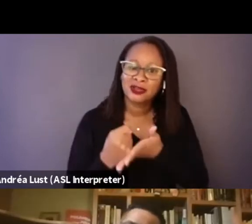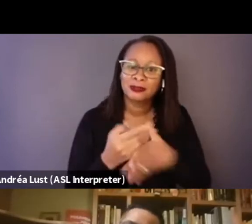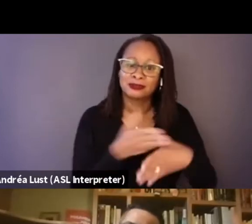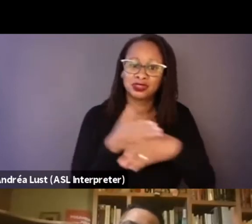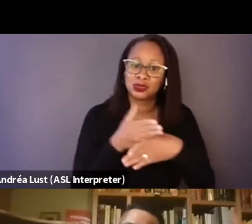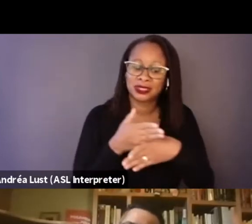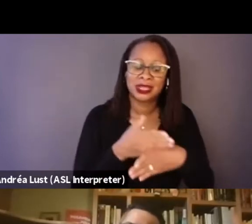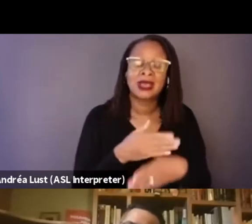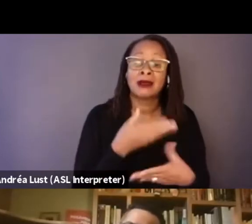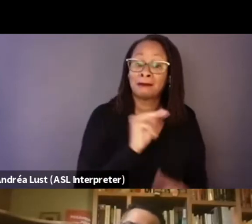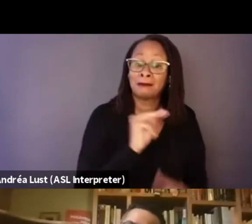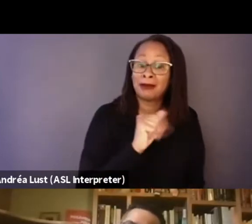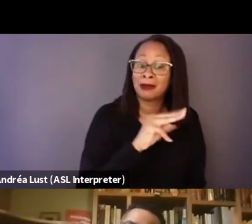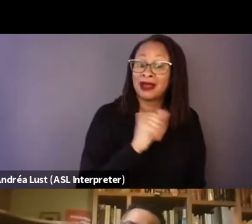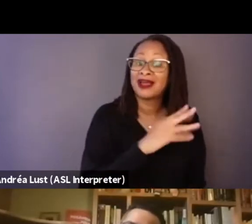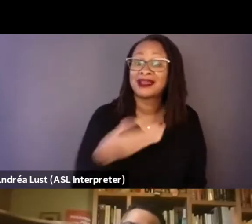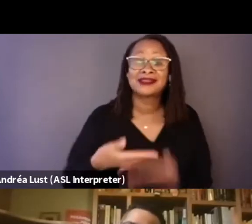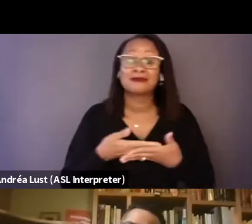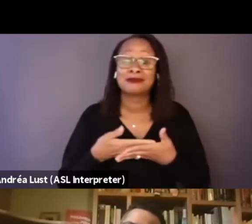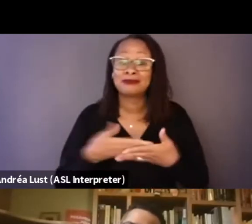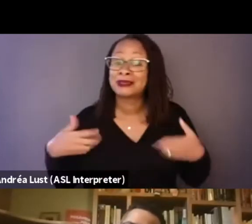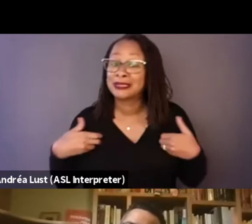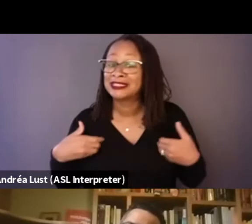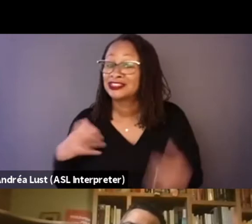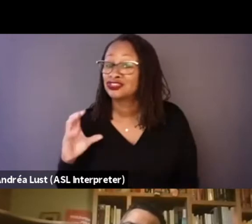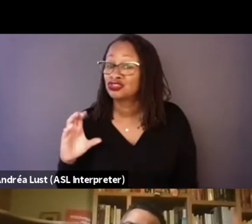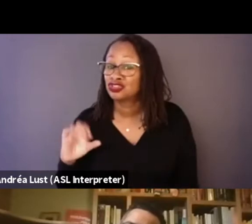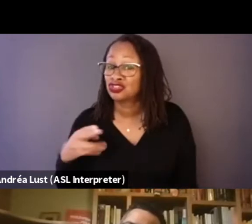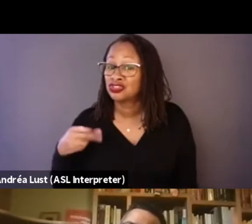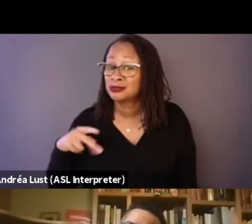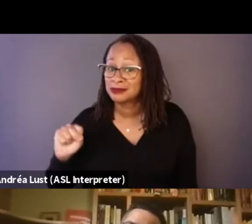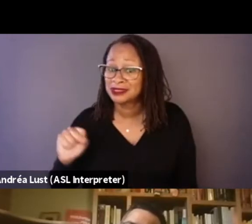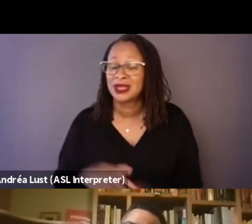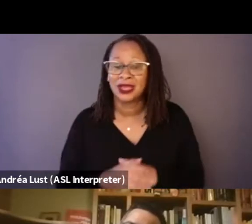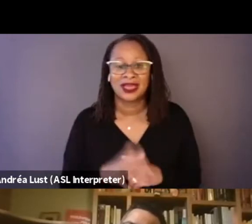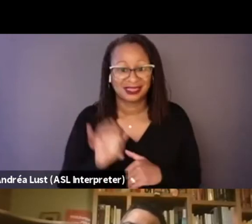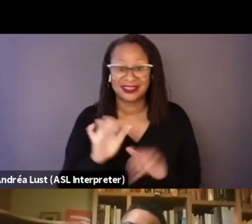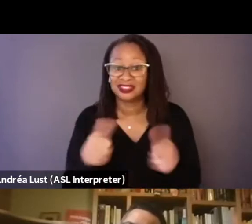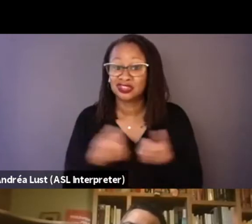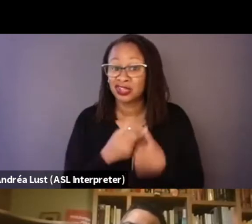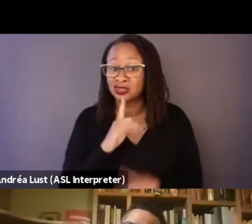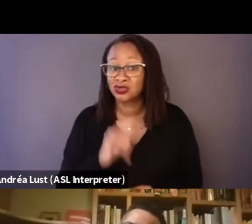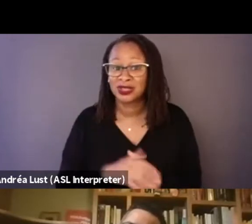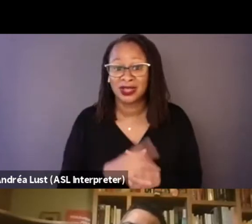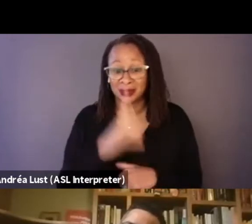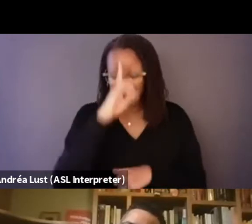This is, for me, the more challenge, because always in my mind, I think when I talk with my team